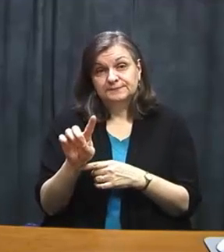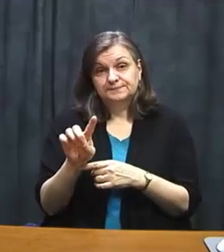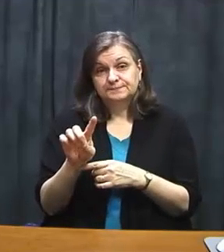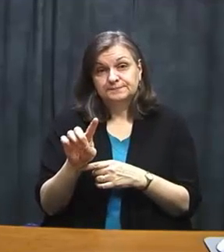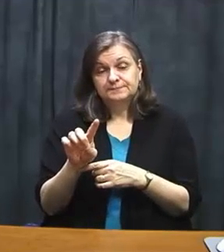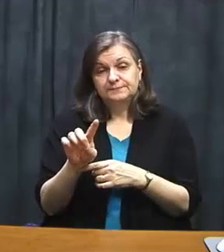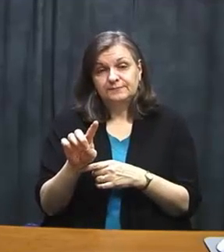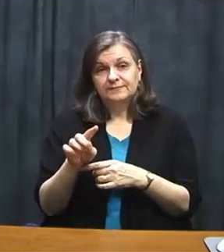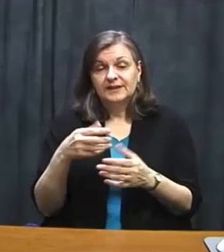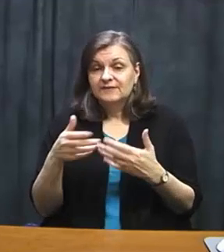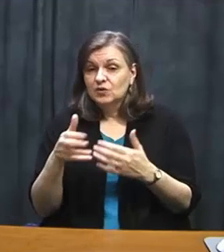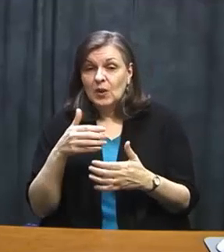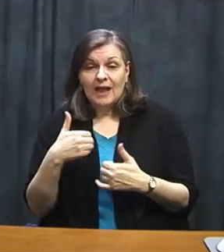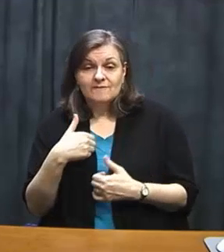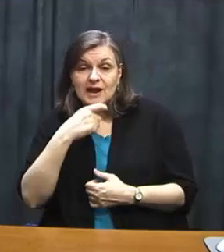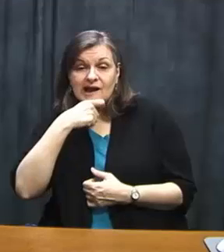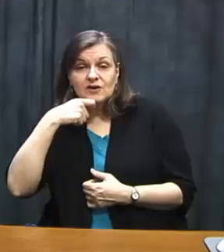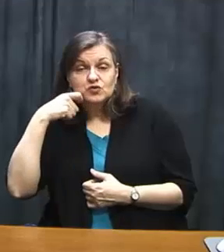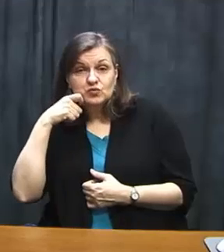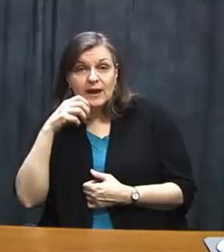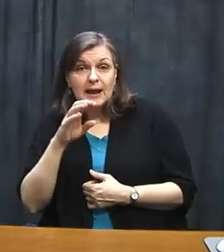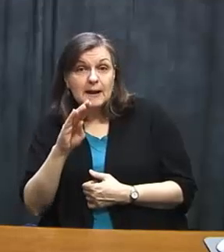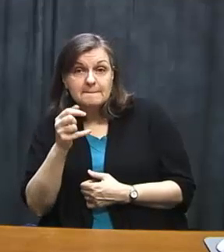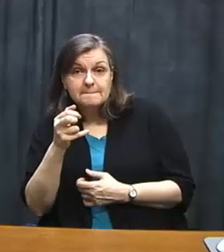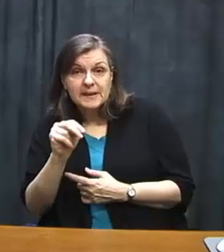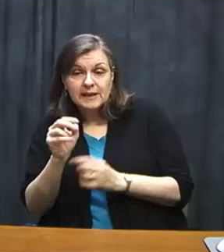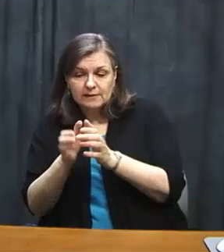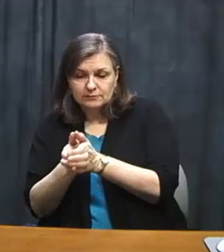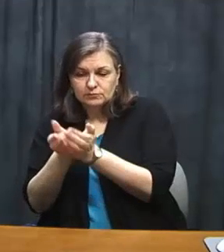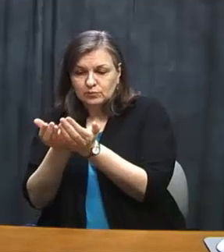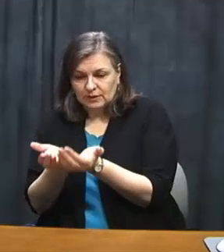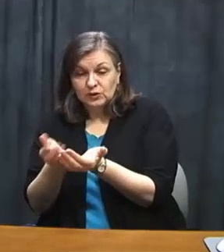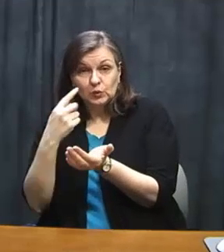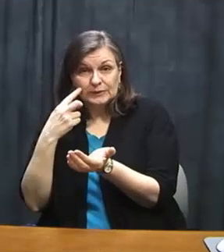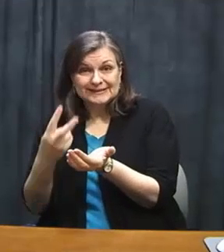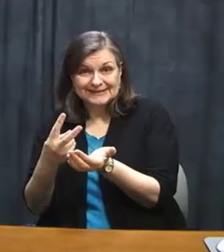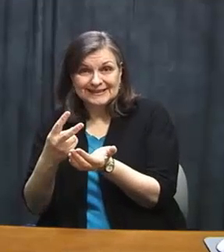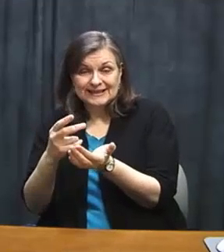even in dried beans you can see these leaves inside